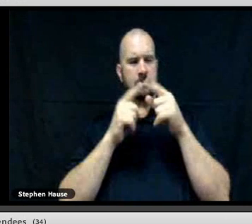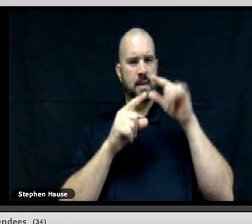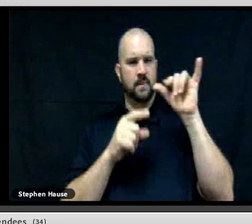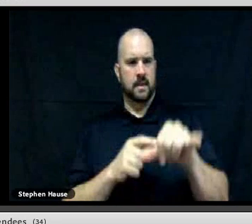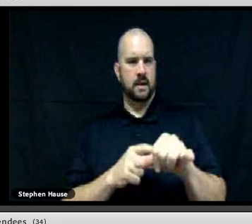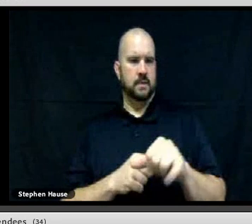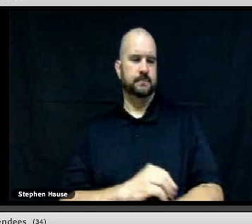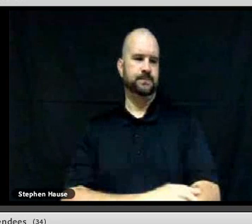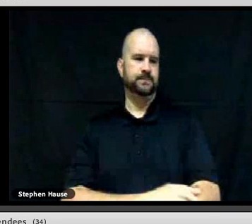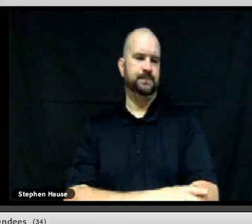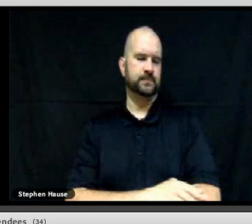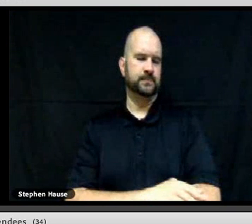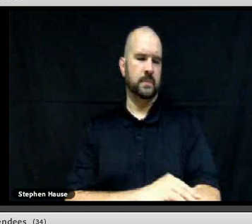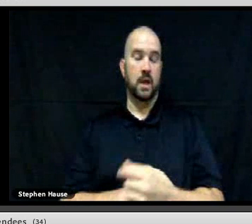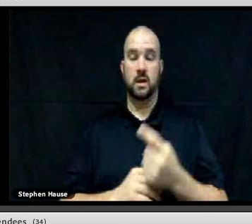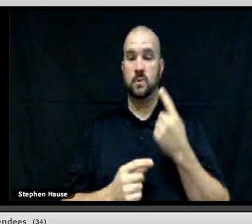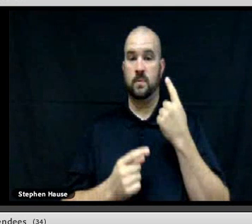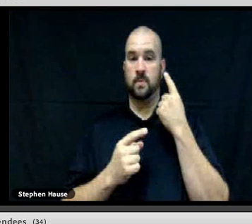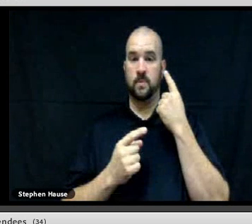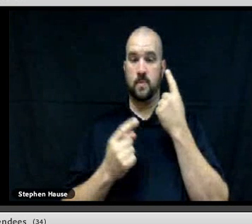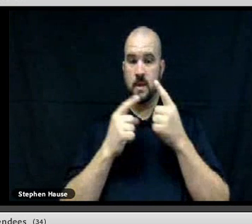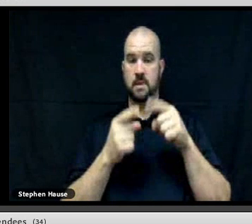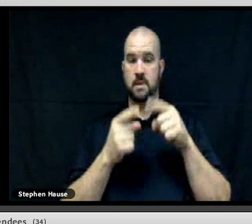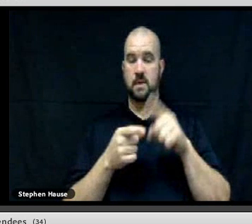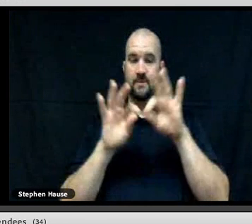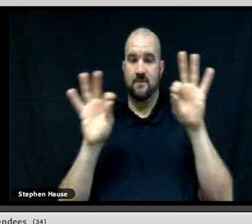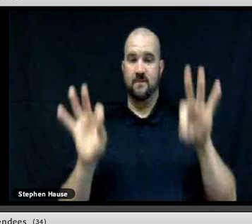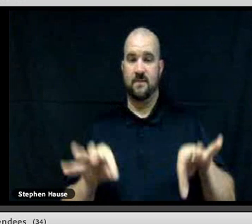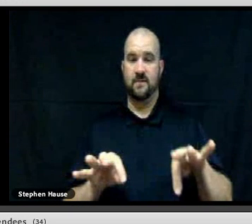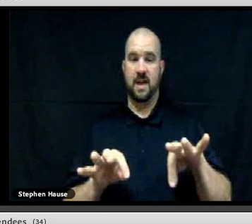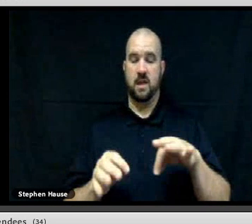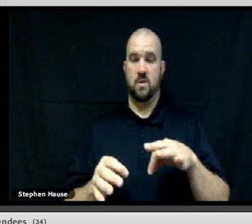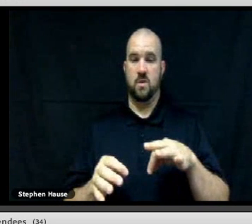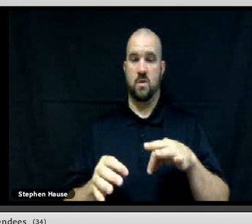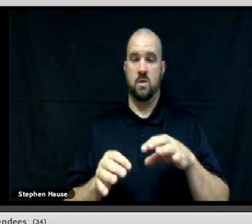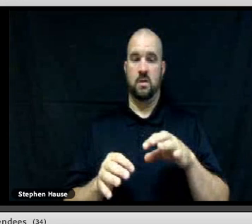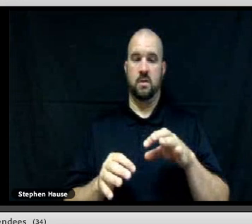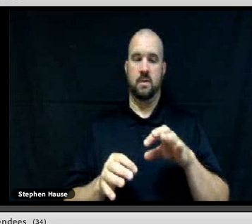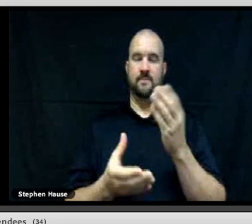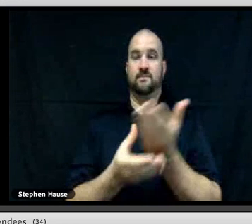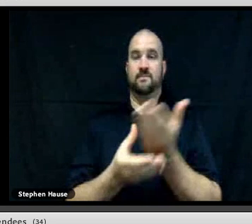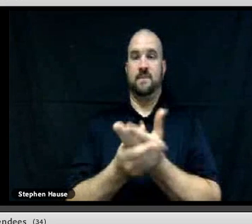is going to be really important, uh, for this field. Um, 'cause it's also going to help users,